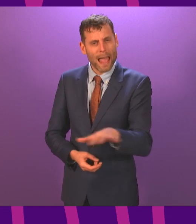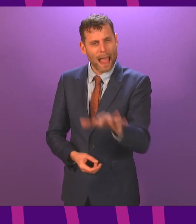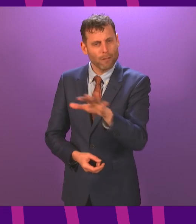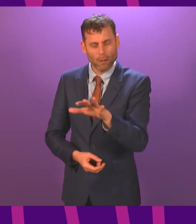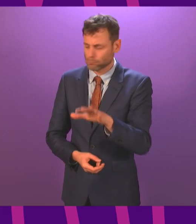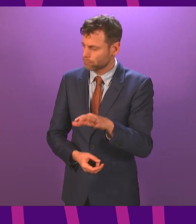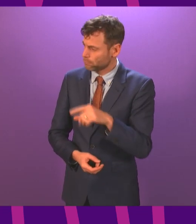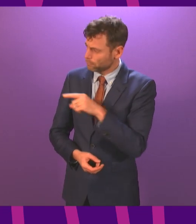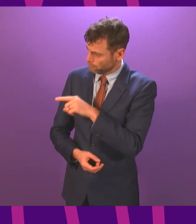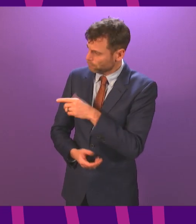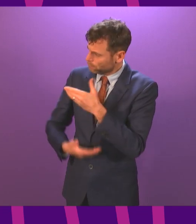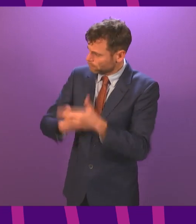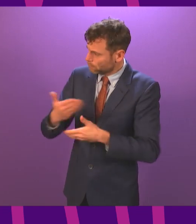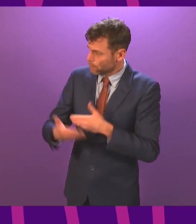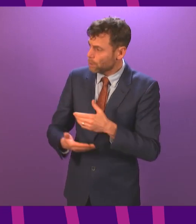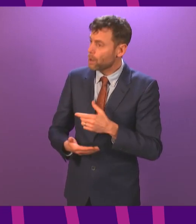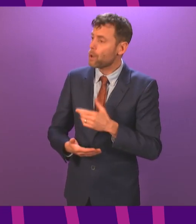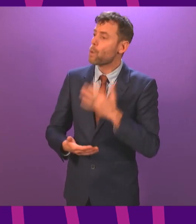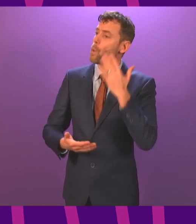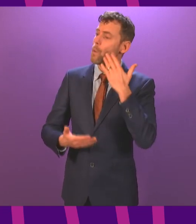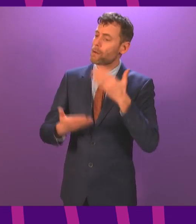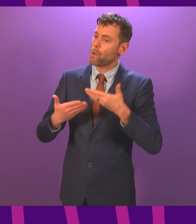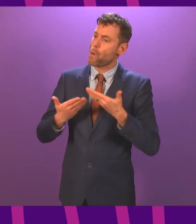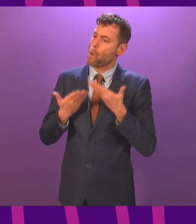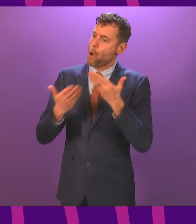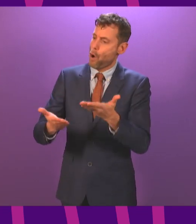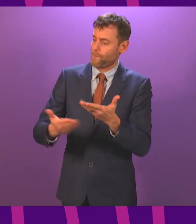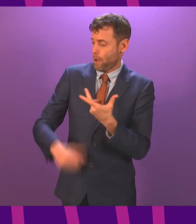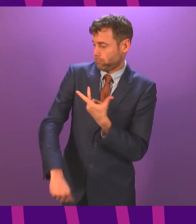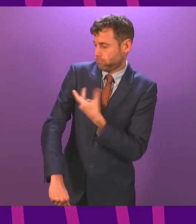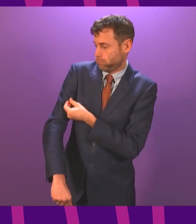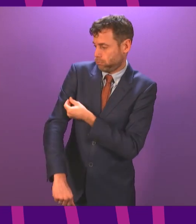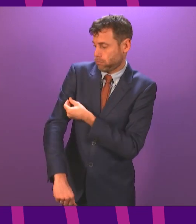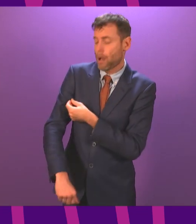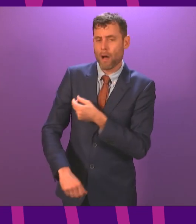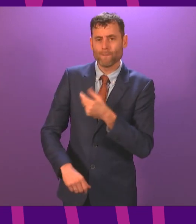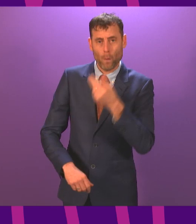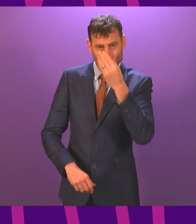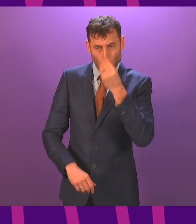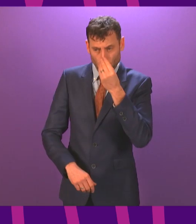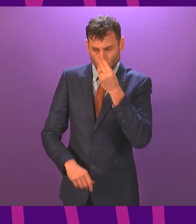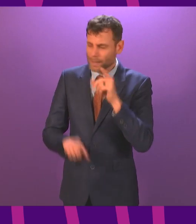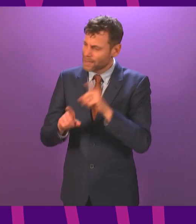First Minister assure people in Lanarkshire that a fair share of Covid vaccines will be